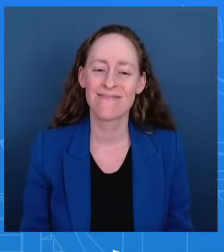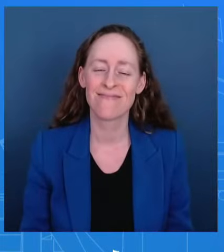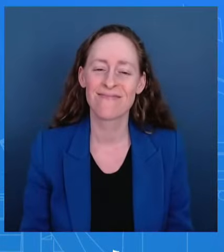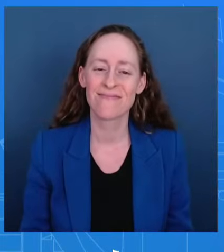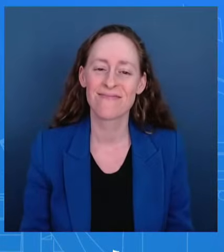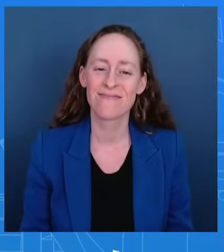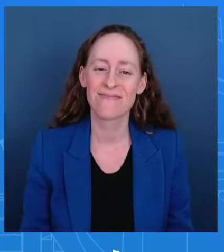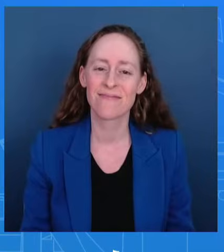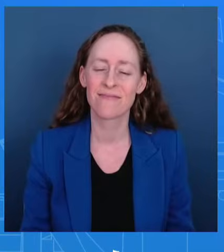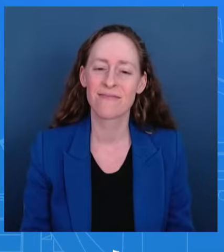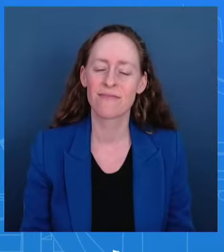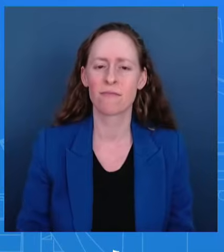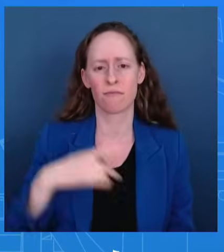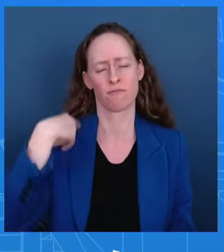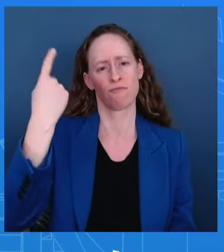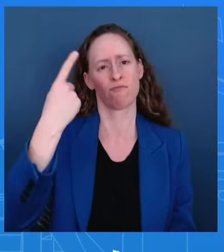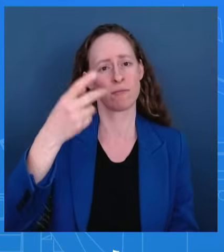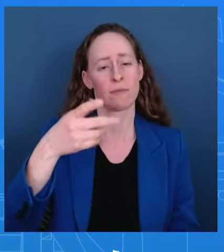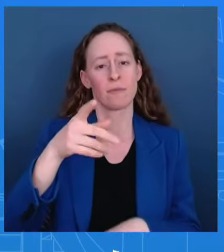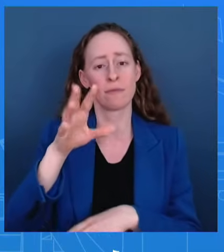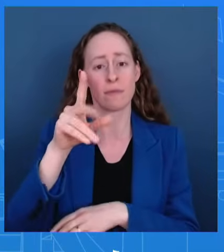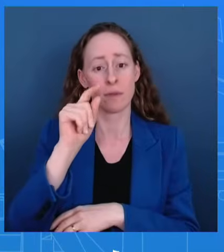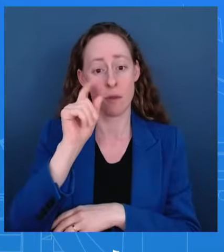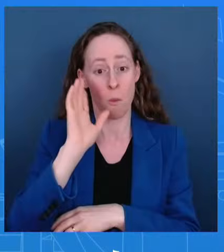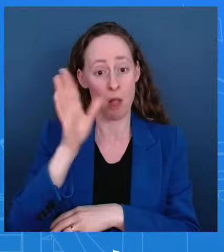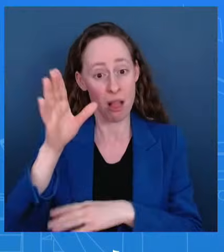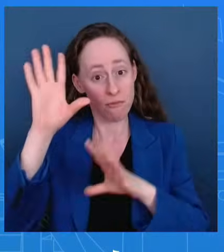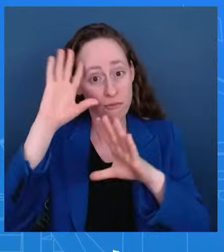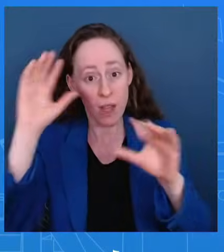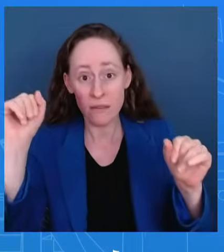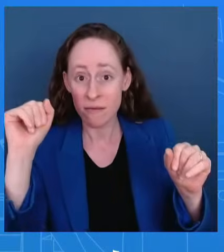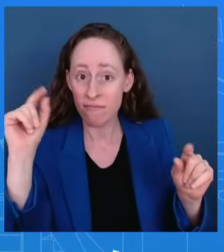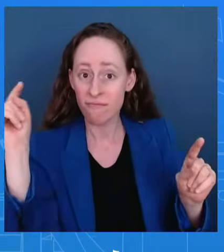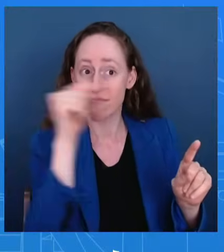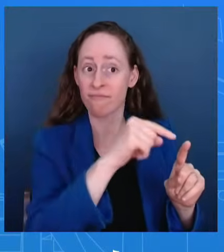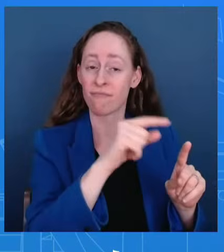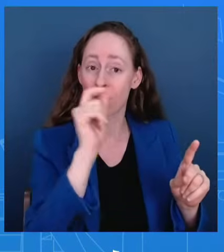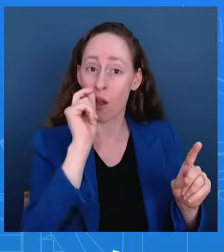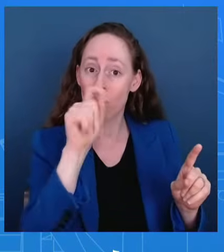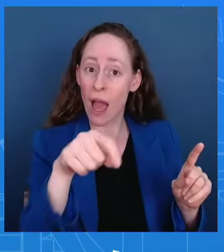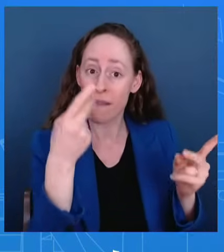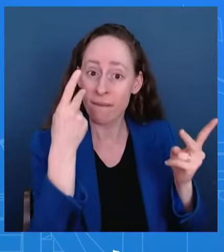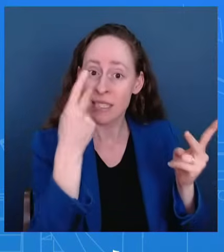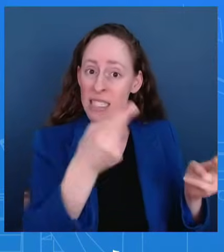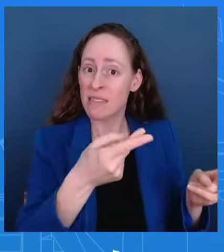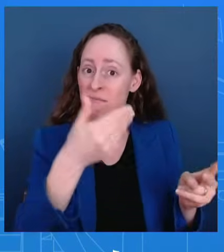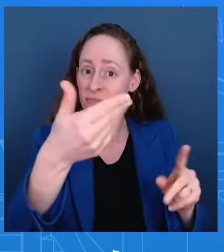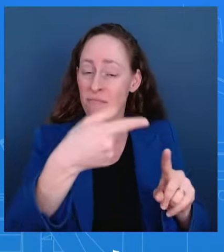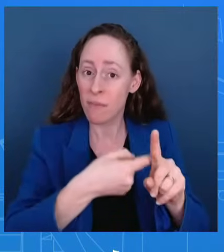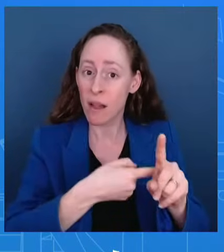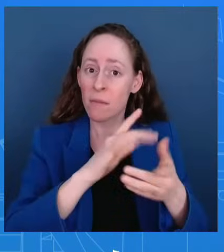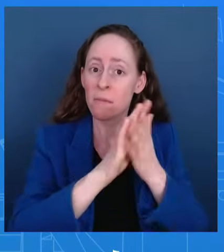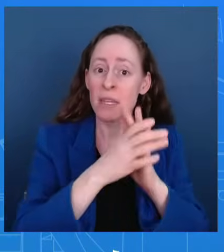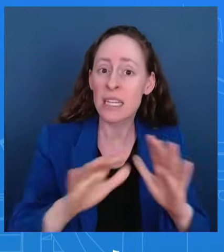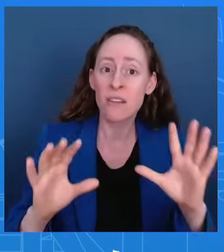Mr. Kirby: I don't have anything on his schedule to speak to in that regard. The Press: I just wanted to ask you about the Strategic Consultant Group status,